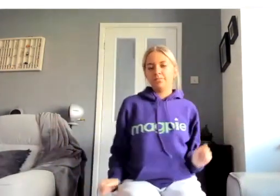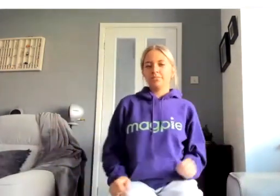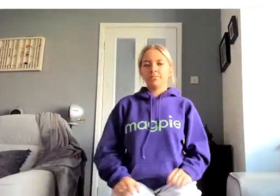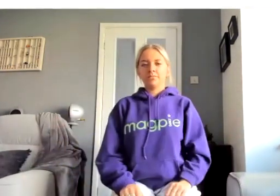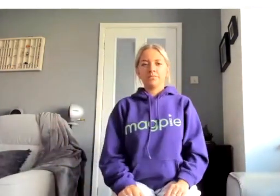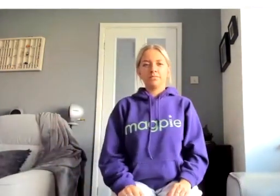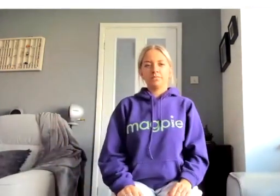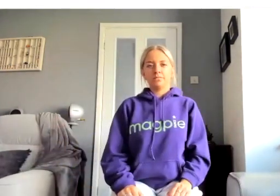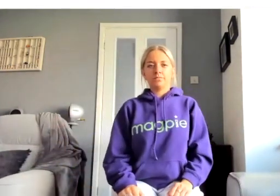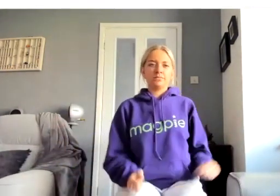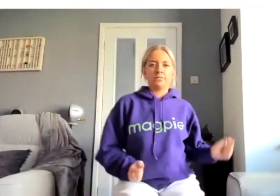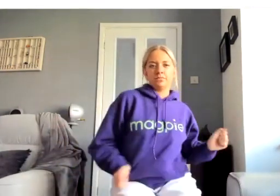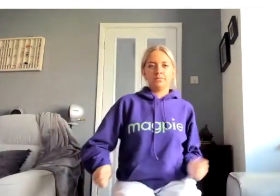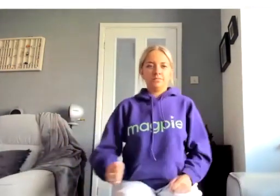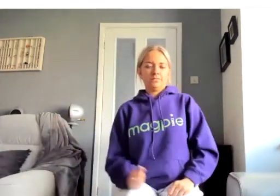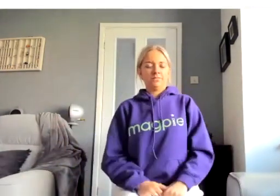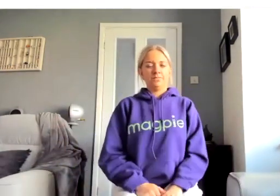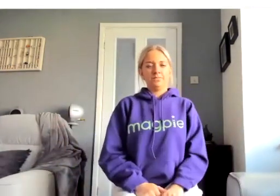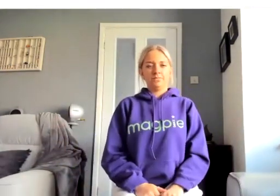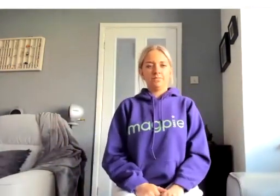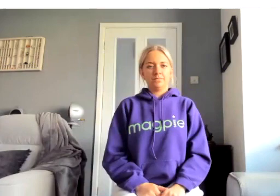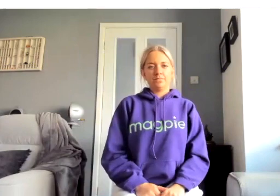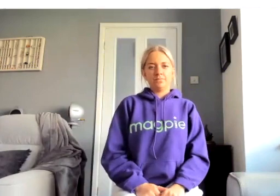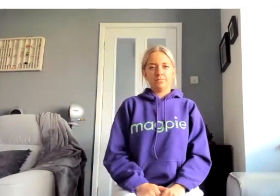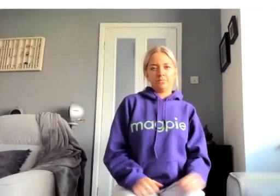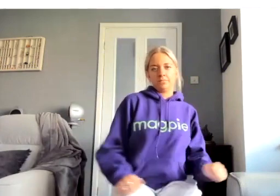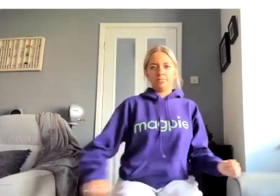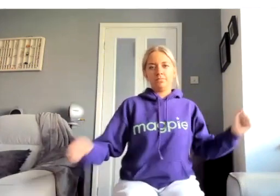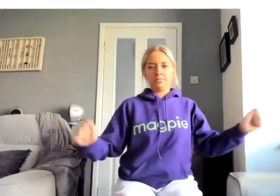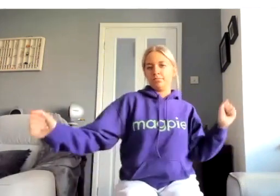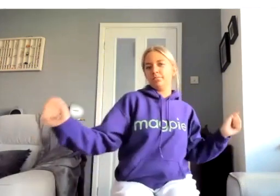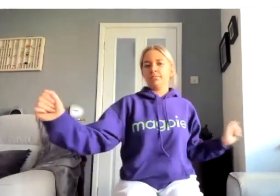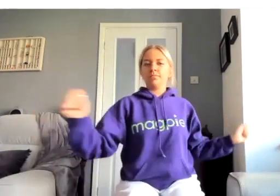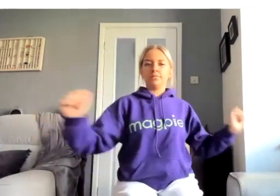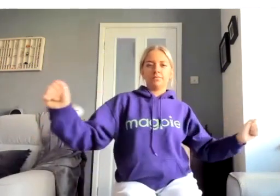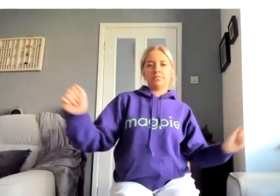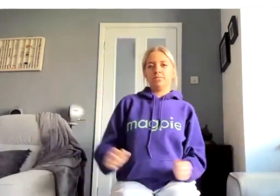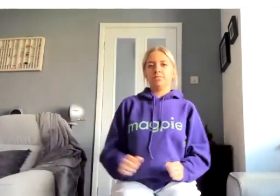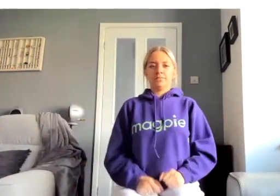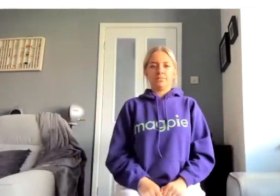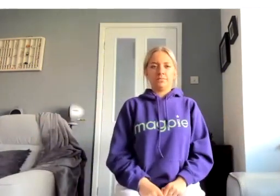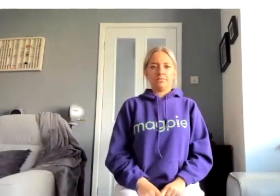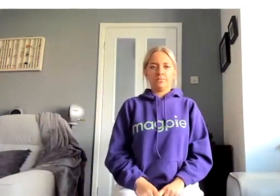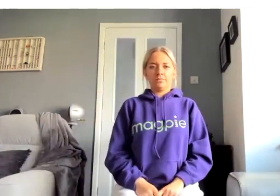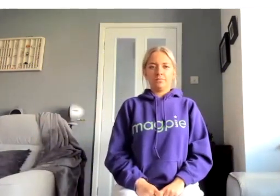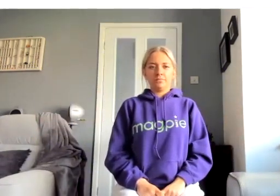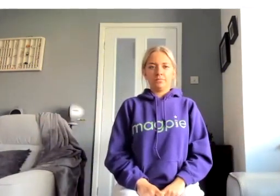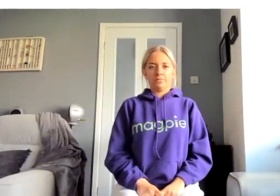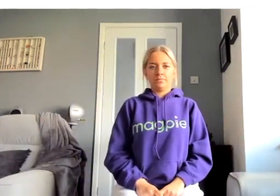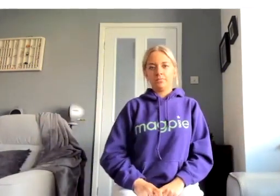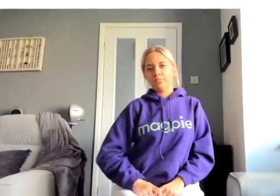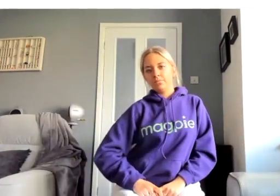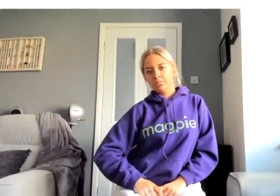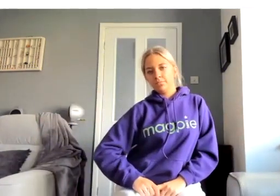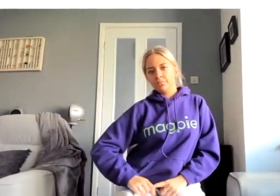miolo dance the cows have a little bit of a shake maybe there's a little fly that lands on them and